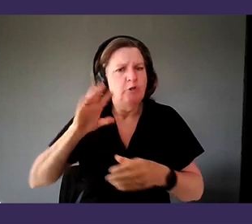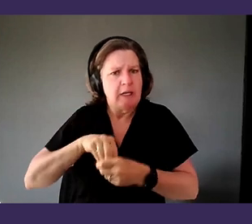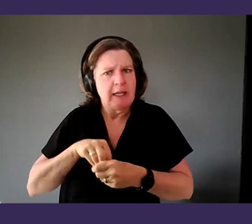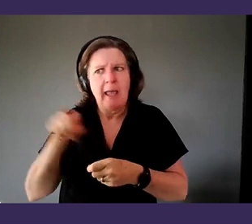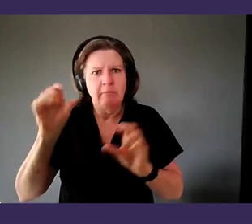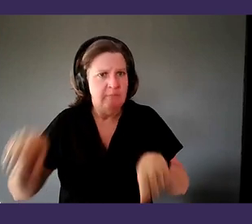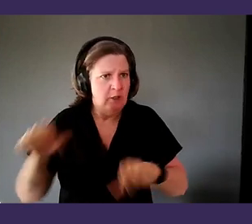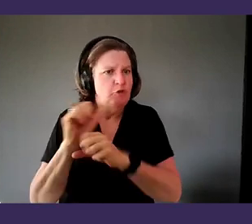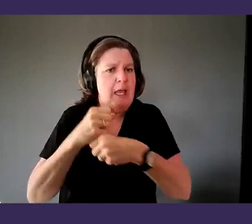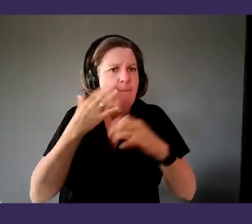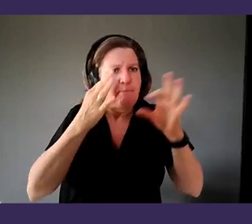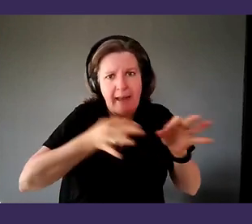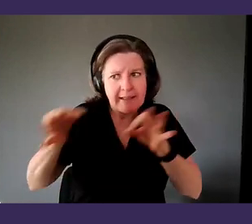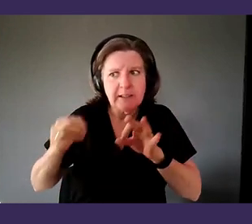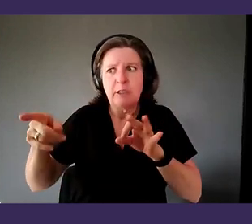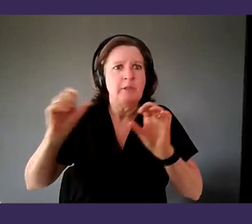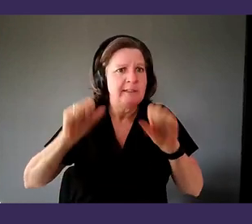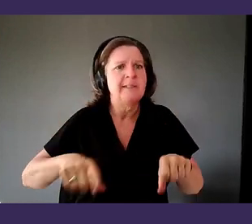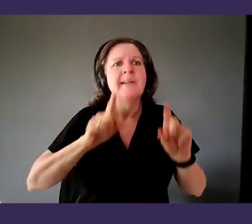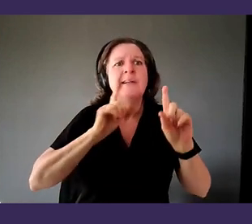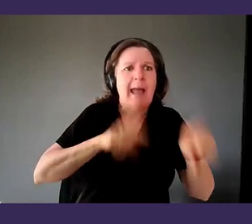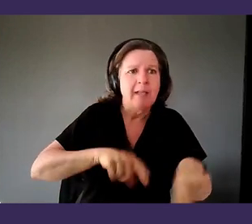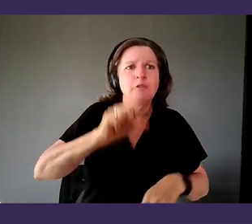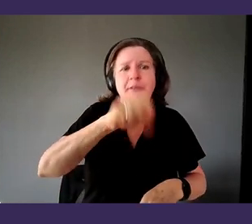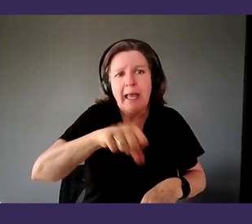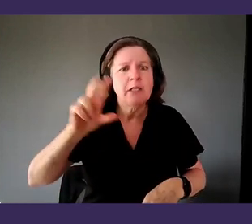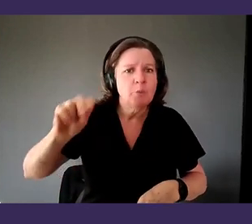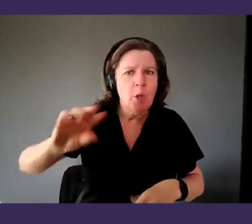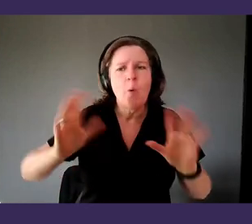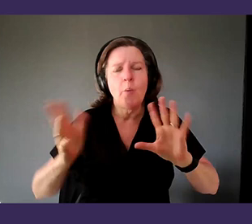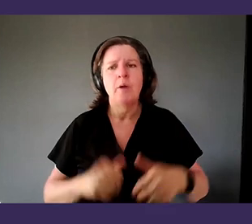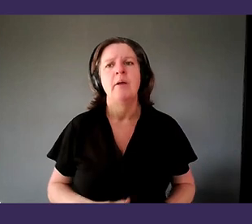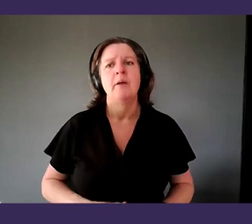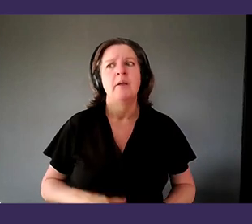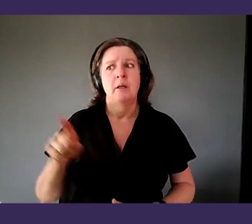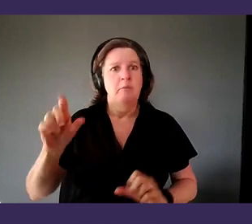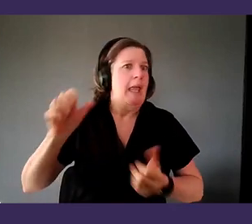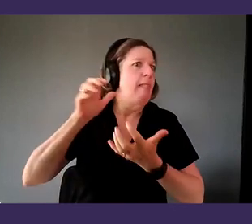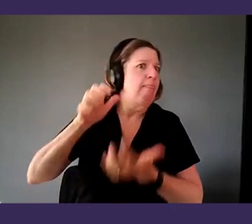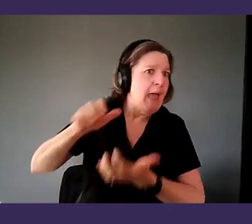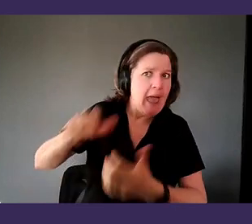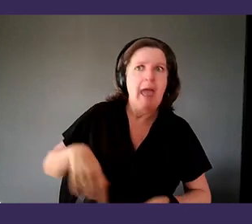to answer yes or no questions and to laugh and to, she's funny.